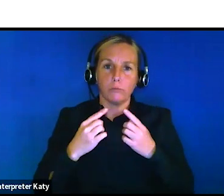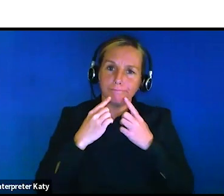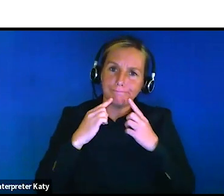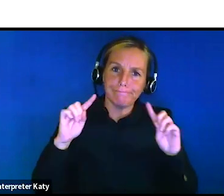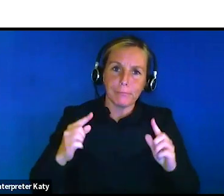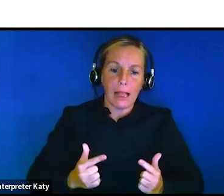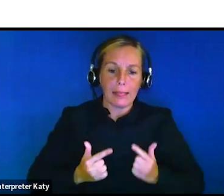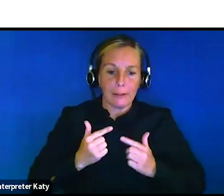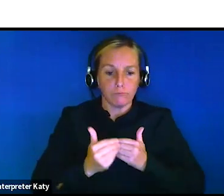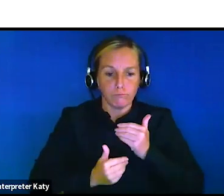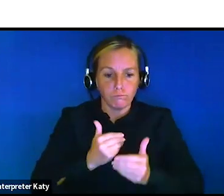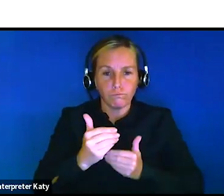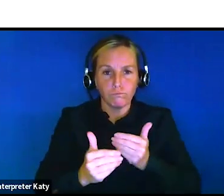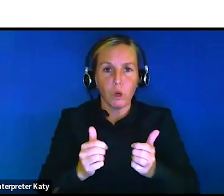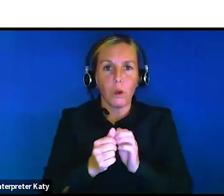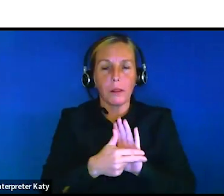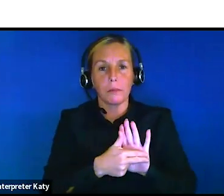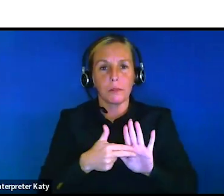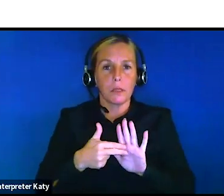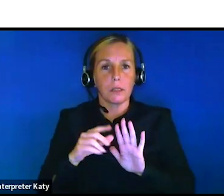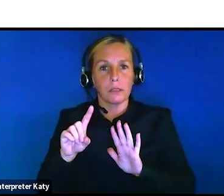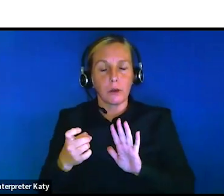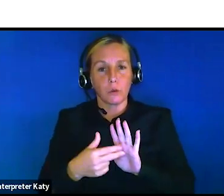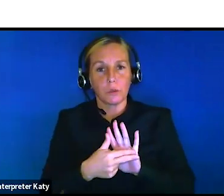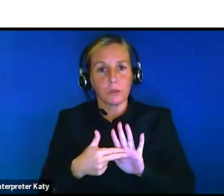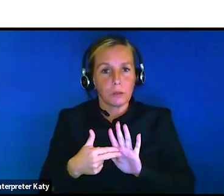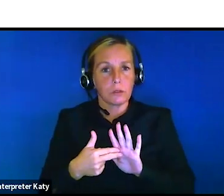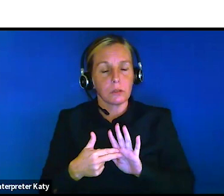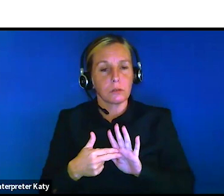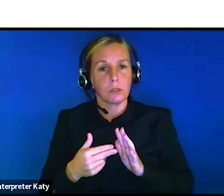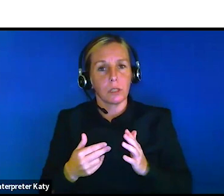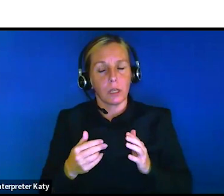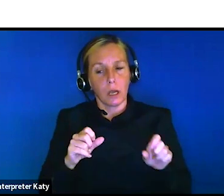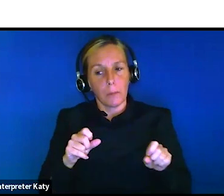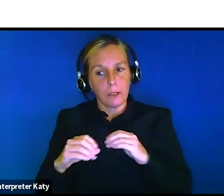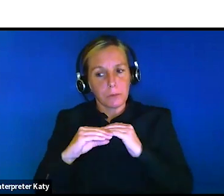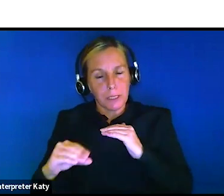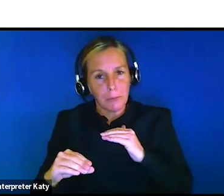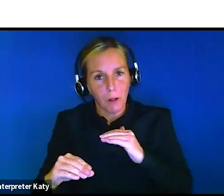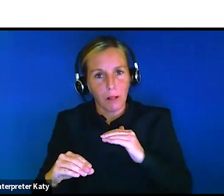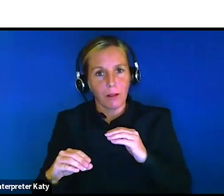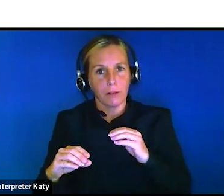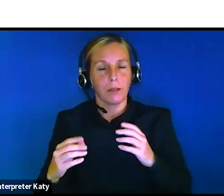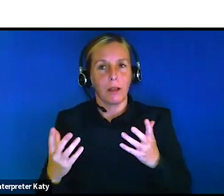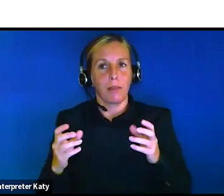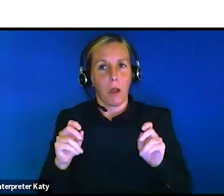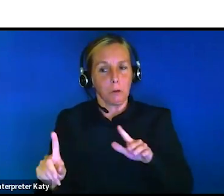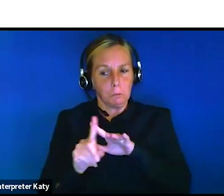and put a level of stability in my life that allowed me to marry and have children.